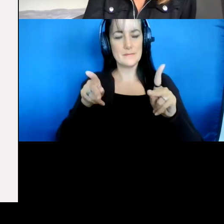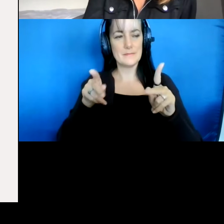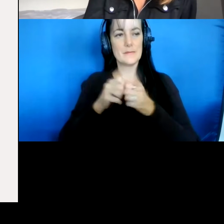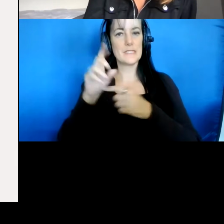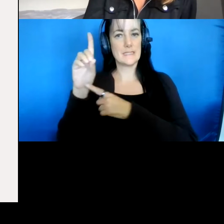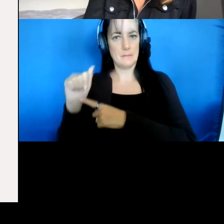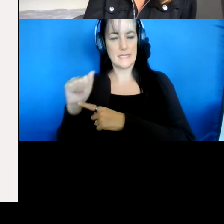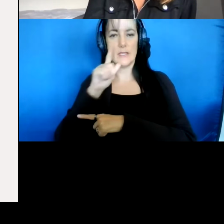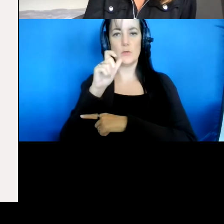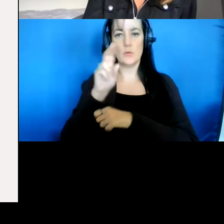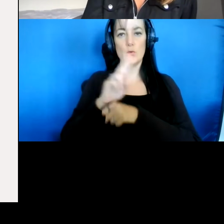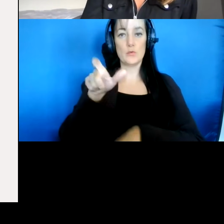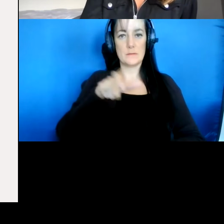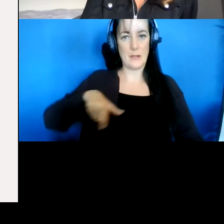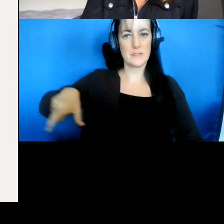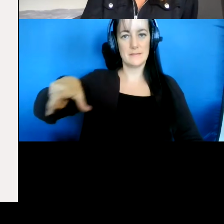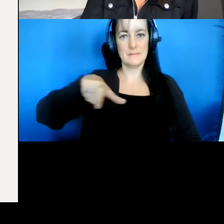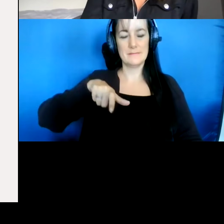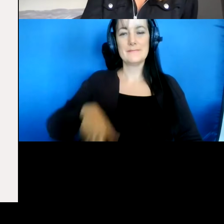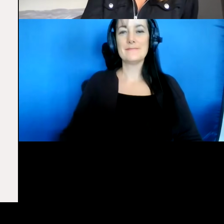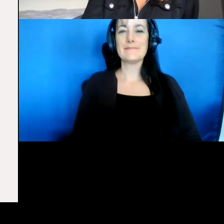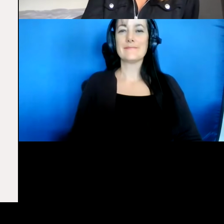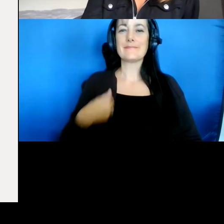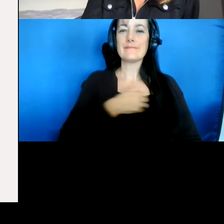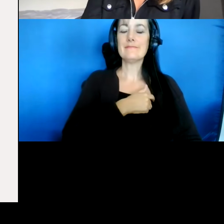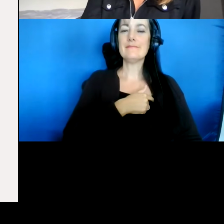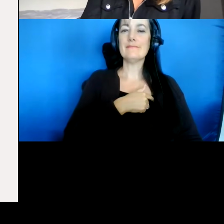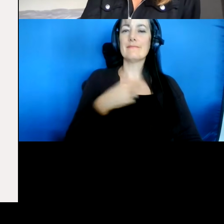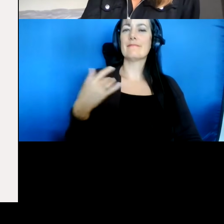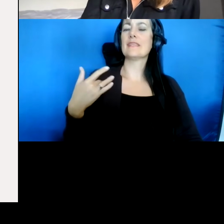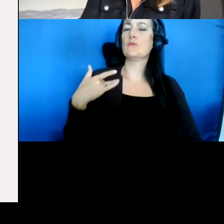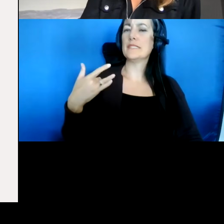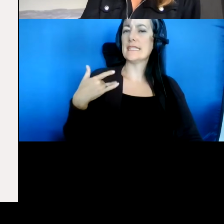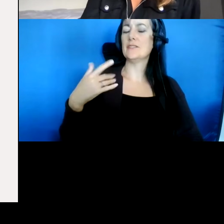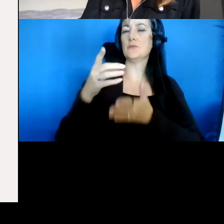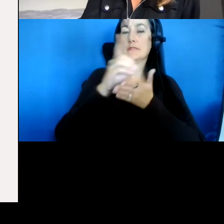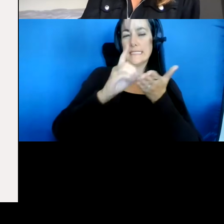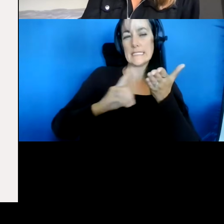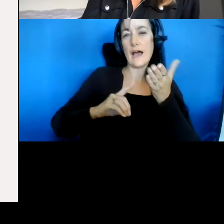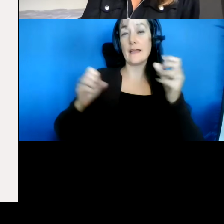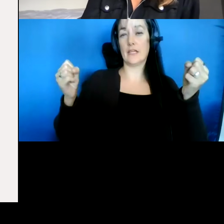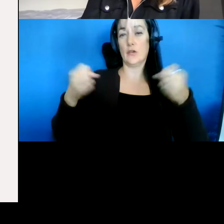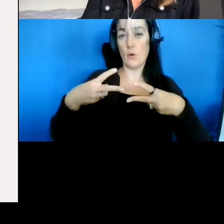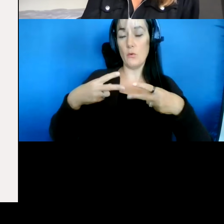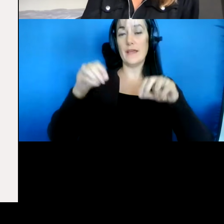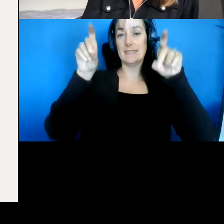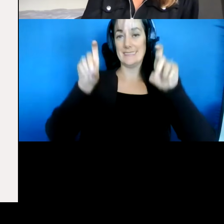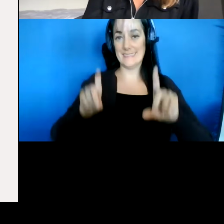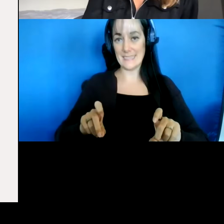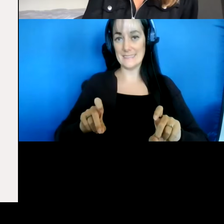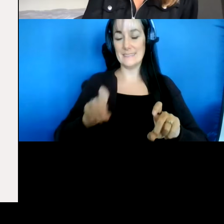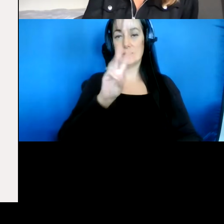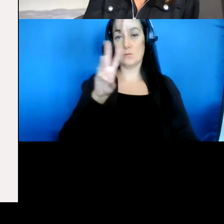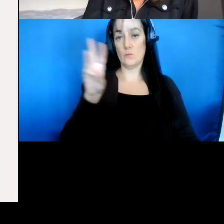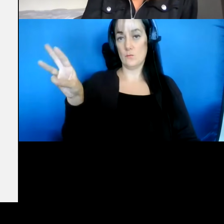in mind. We tend to design, code, and test websites with keyboard users in mind. We think